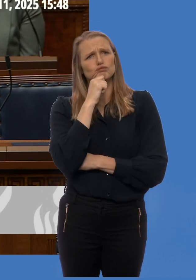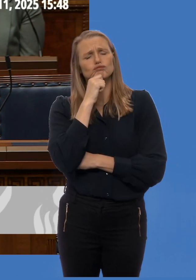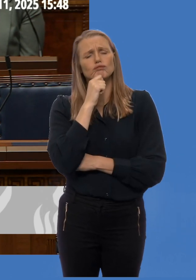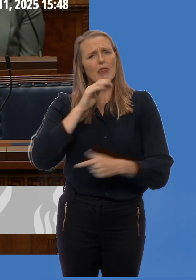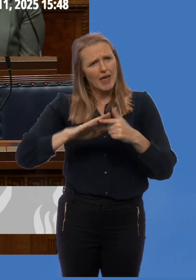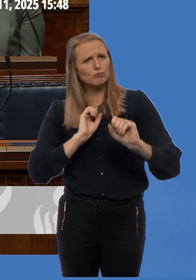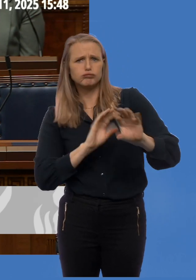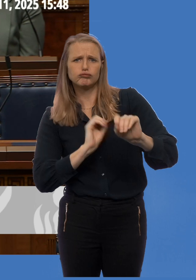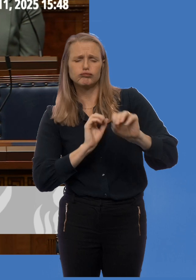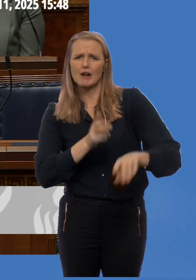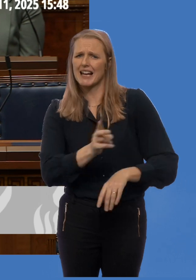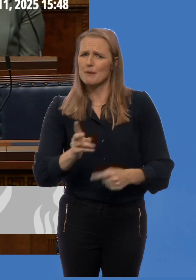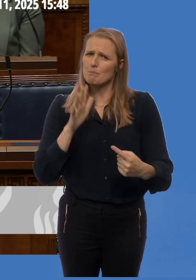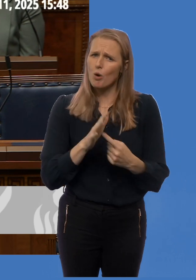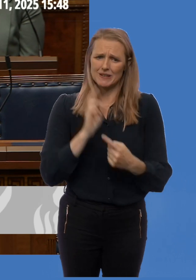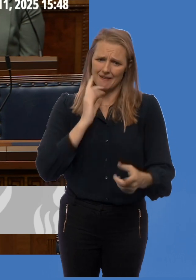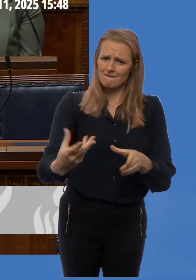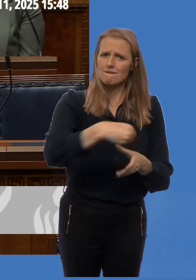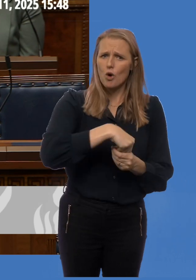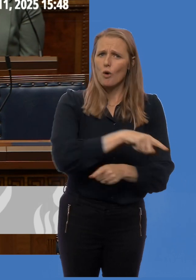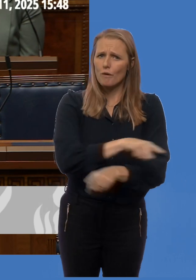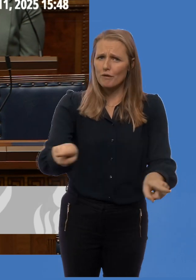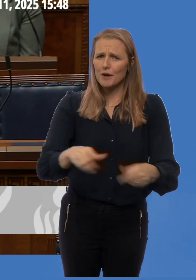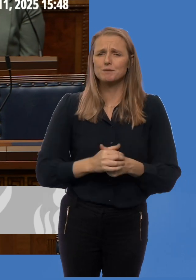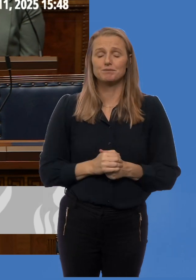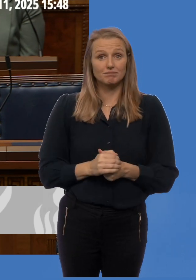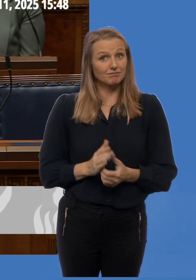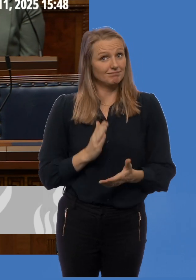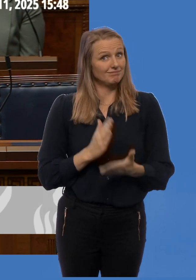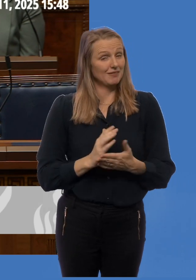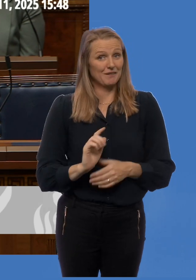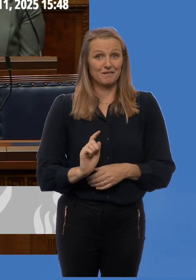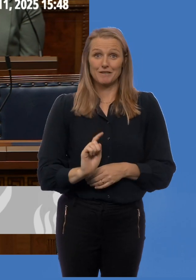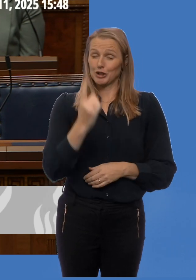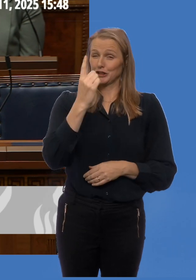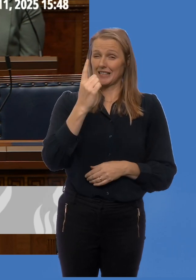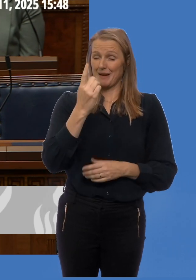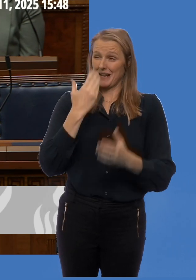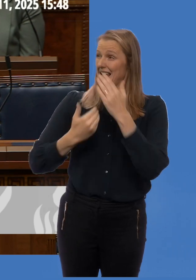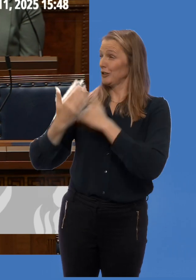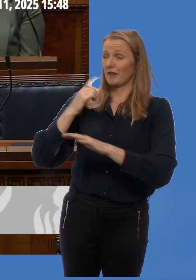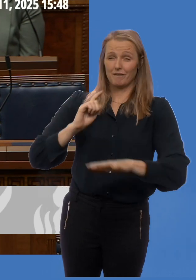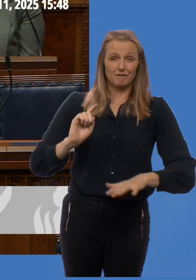For the first time members in Assembly history, individuals will be able to submit their views